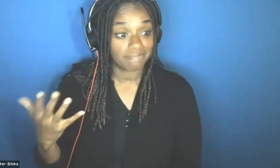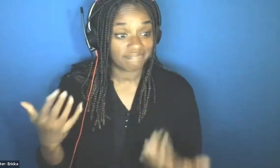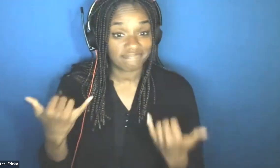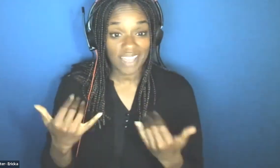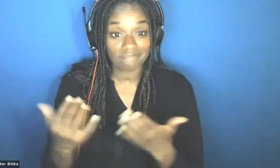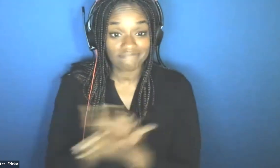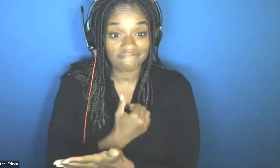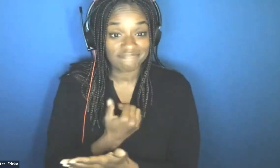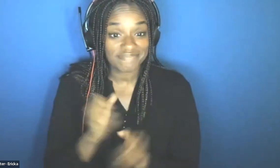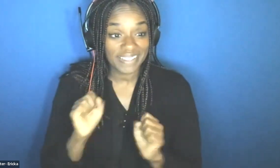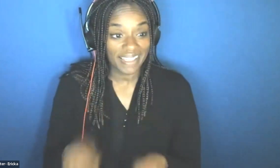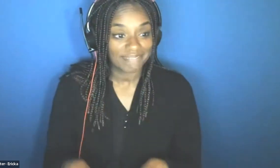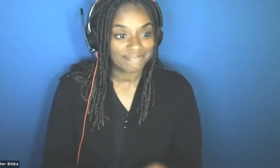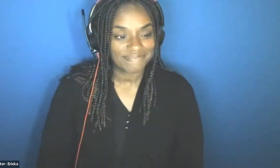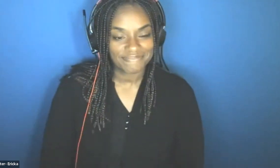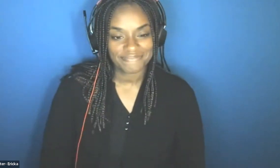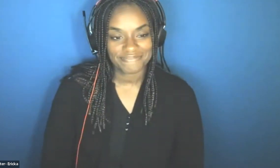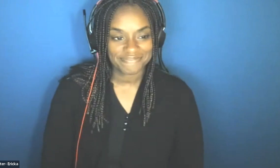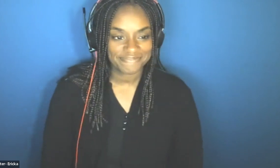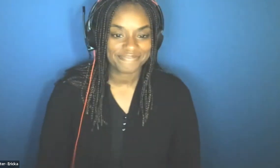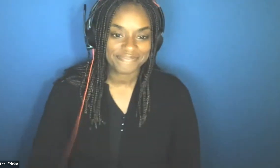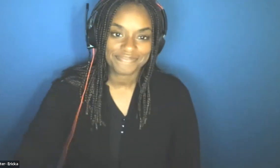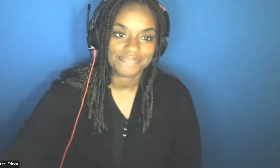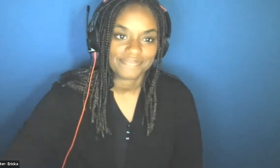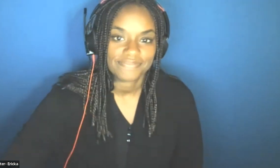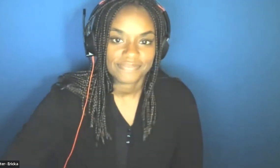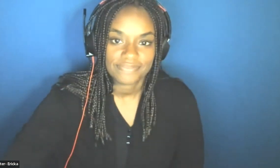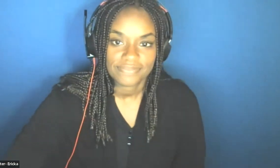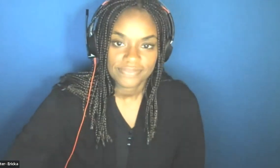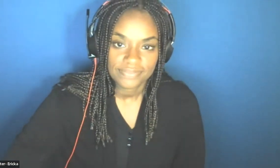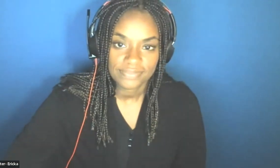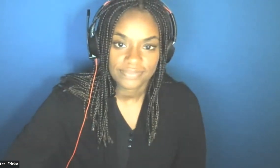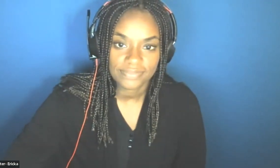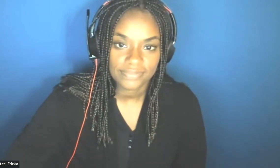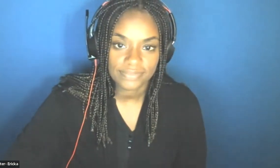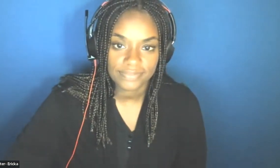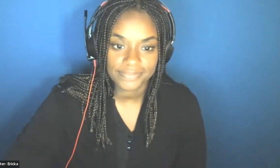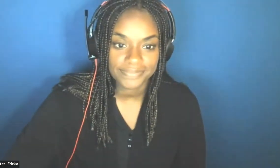We have about eight minutes left.